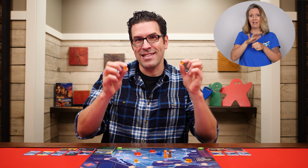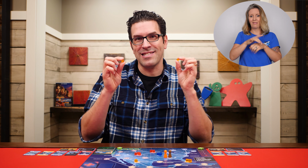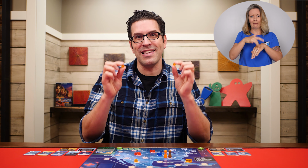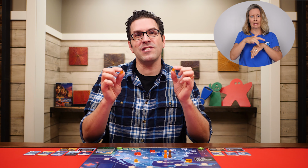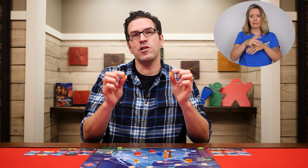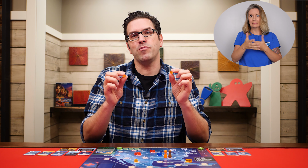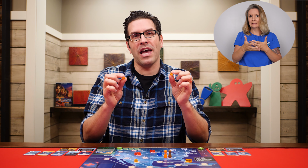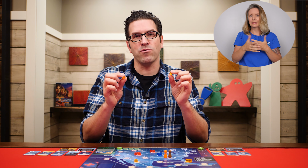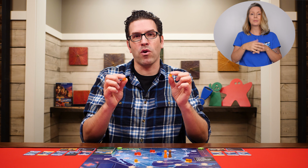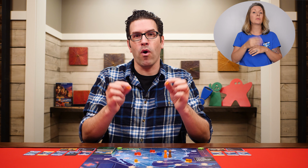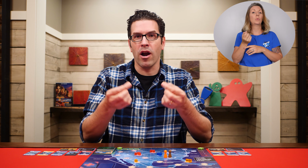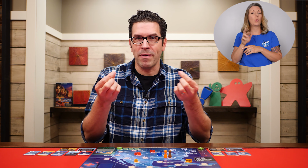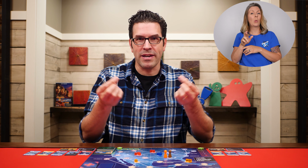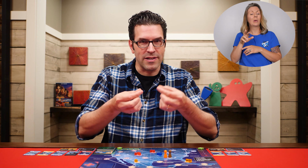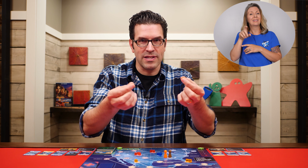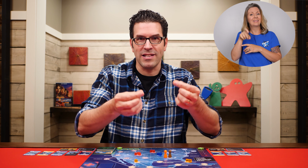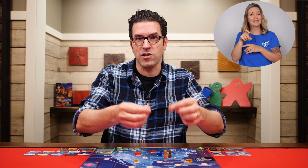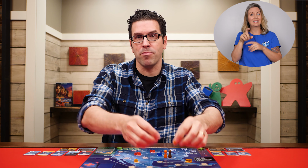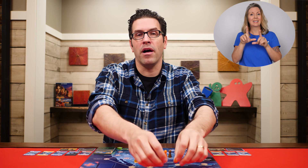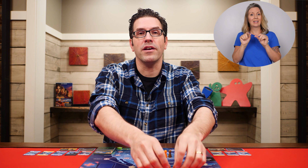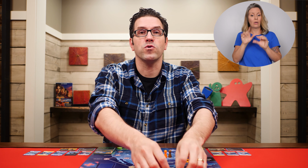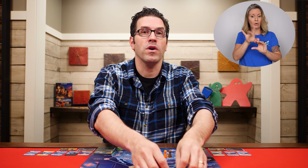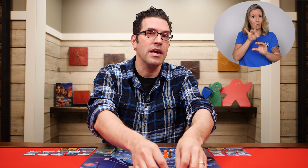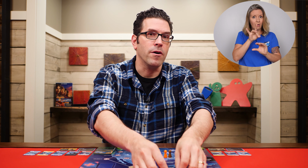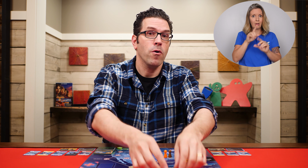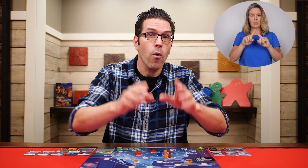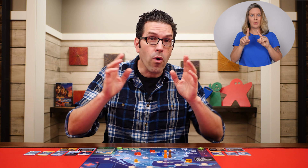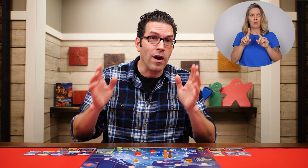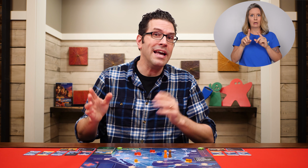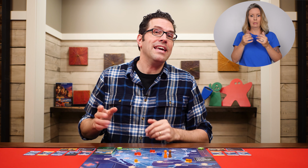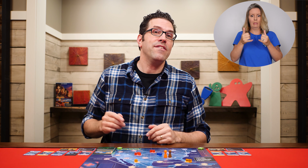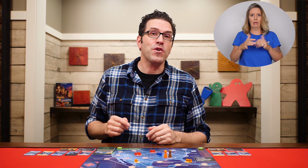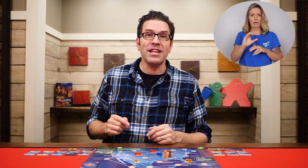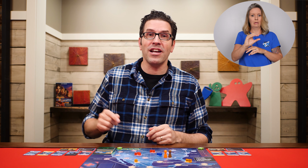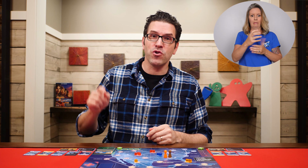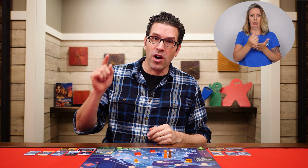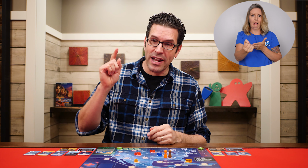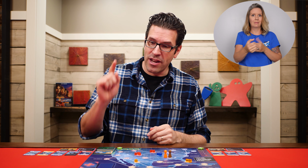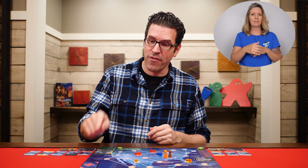disease cubes as required because its supply has run out, or if you cannot draw enough